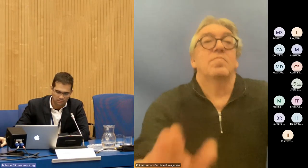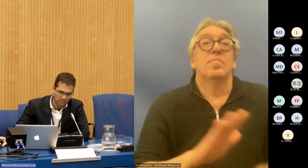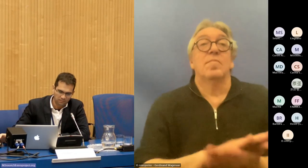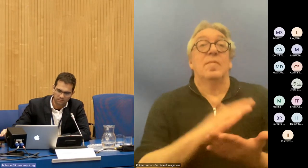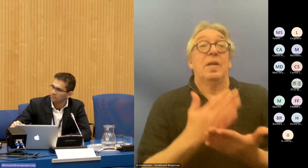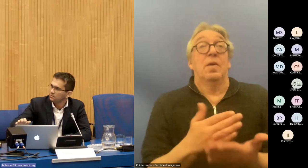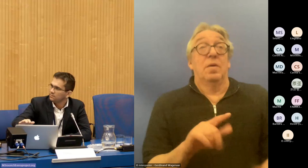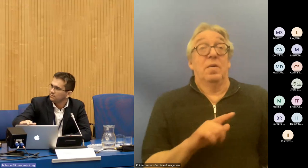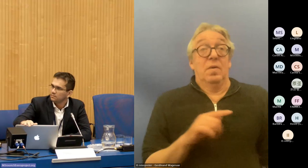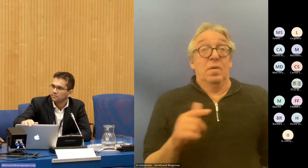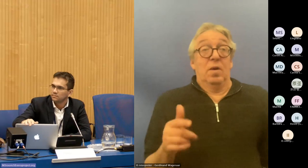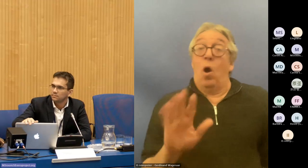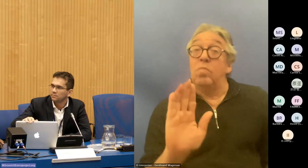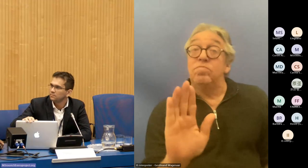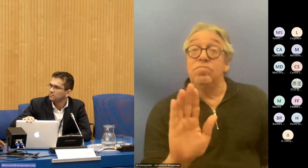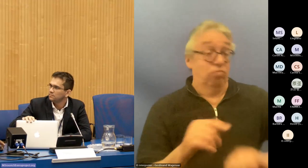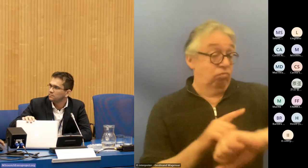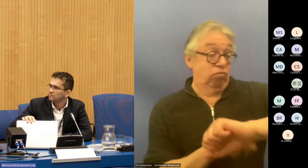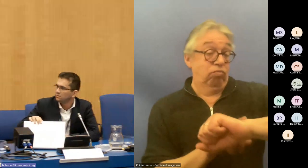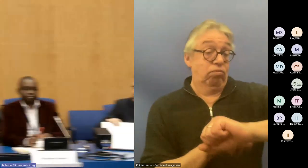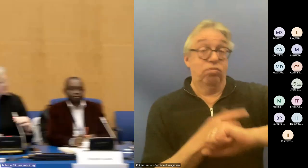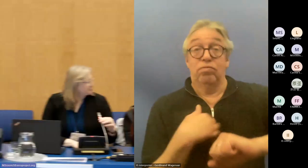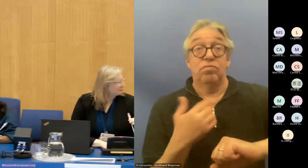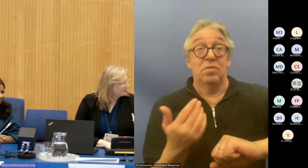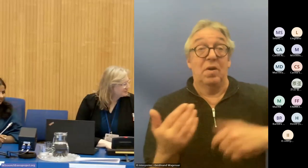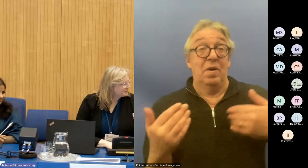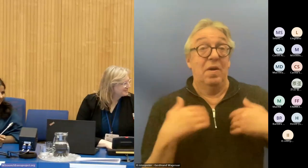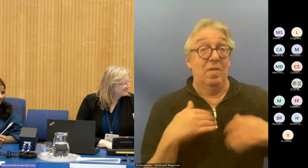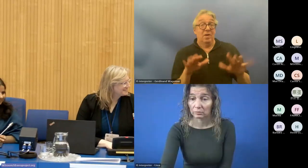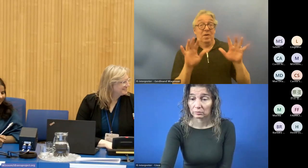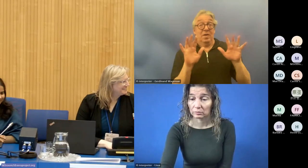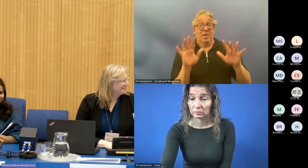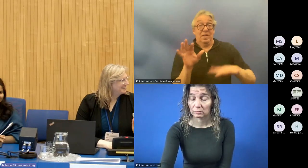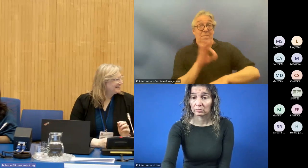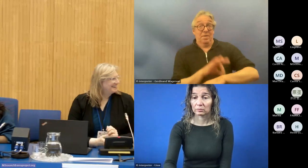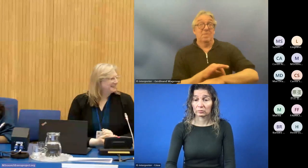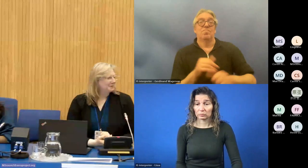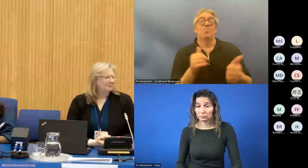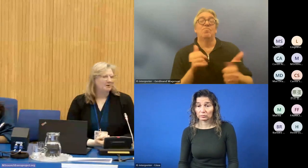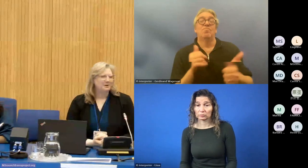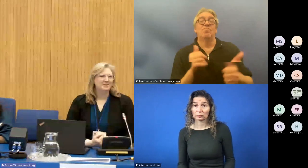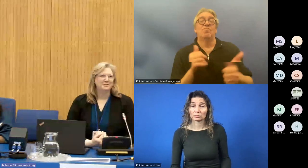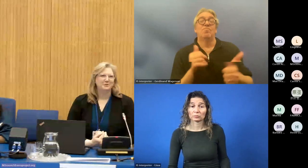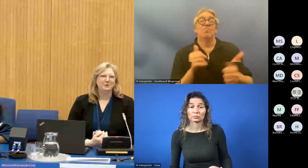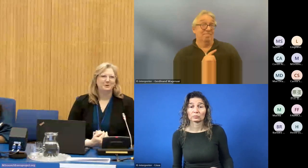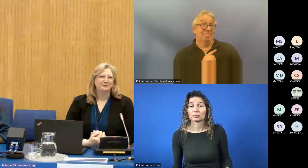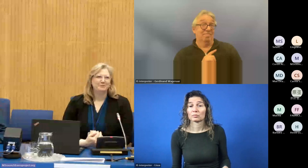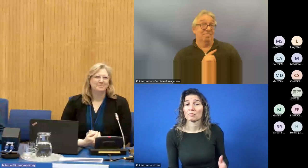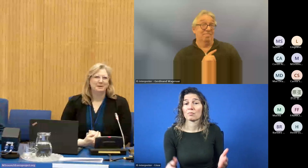We do have about 10 or 15 minutes left the questions, we want to make sure that we offer some